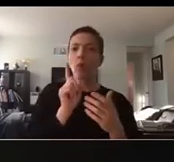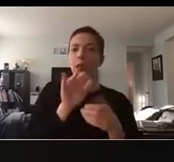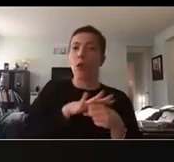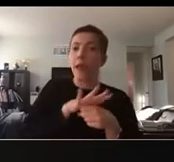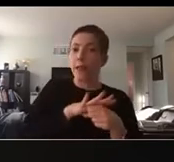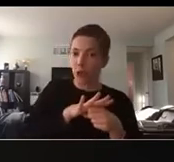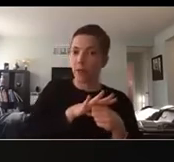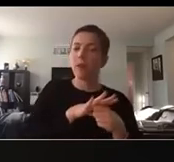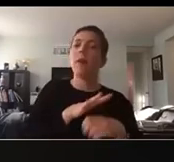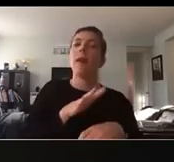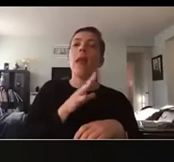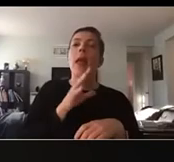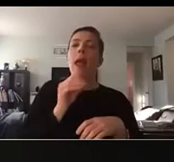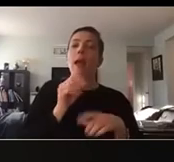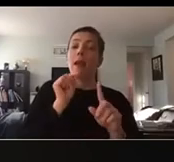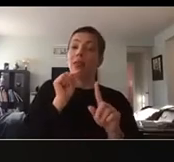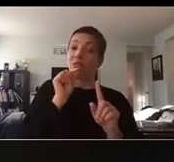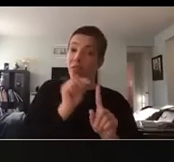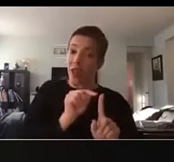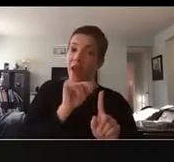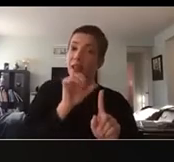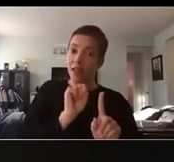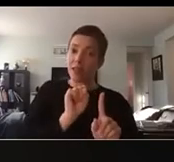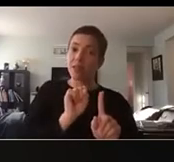Their illness or locations that they've been to.